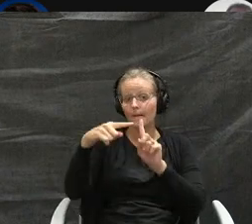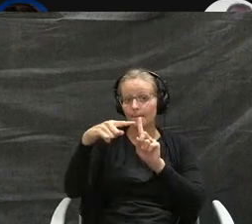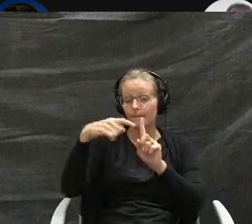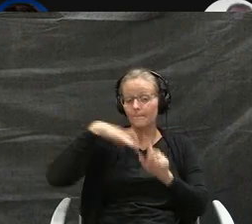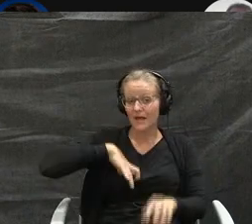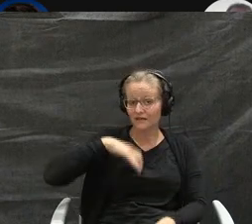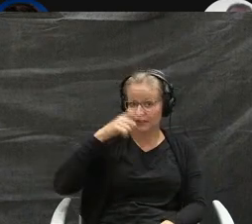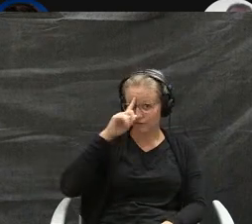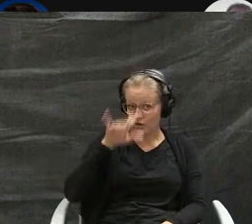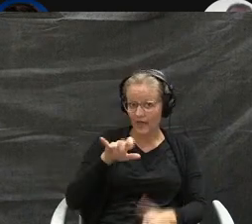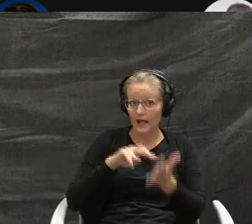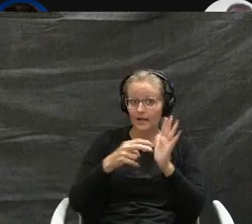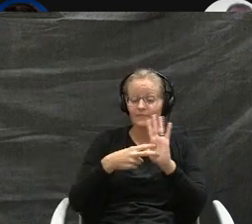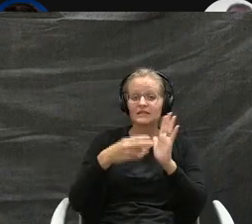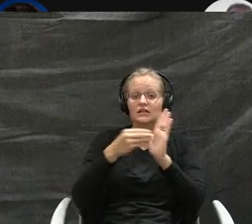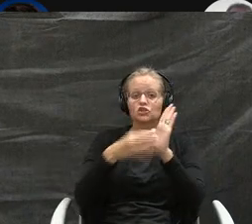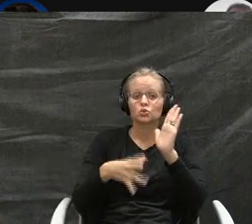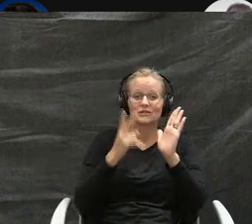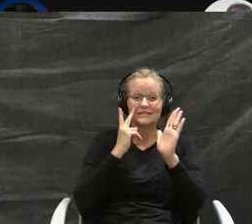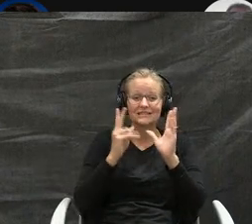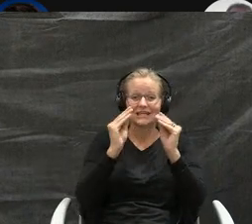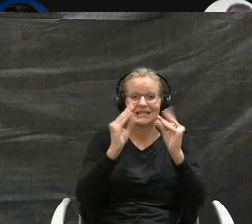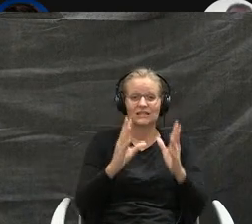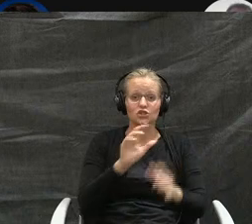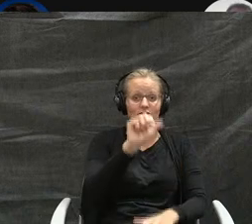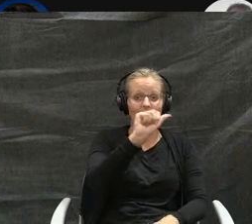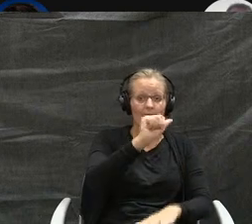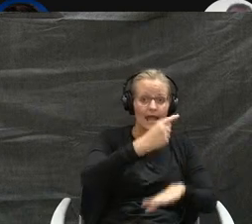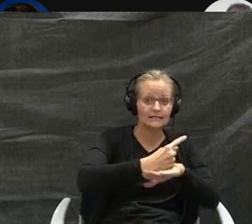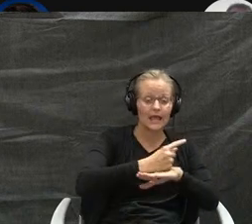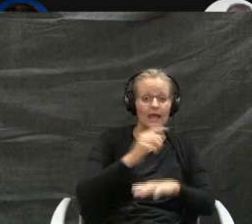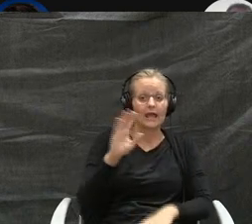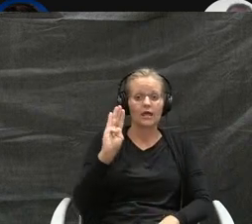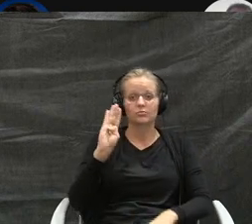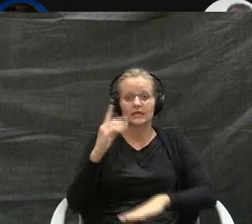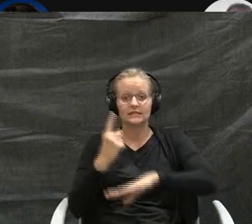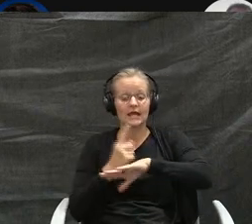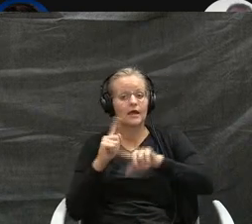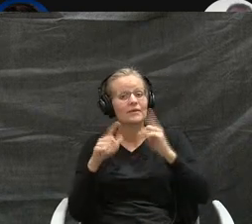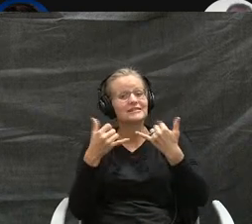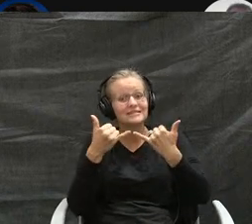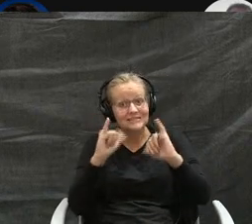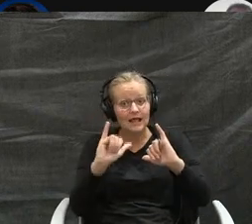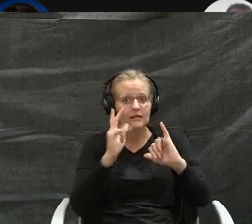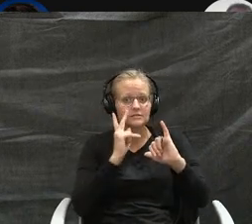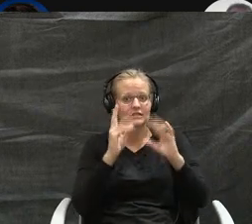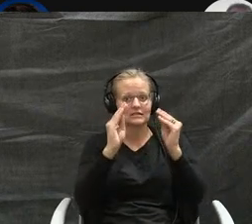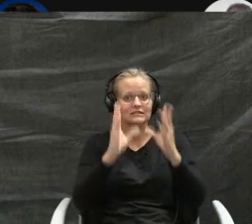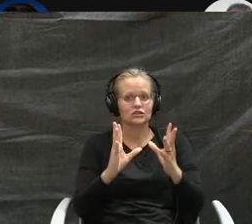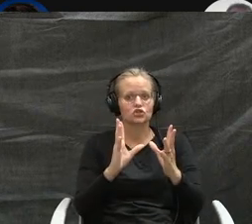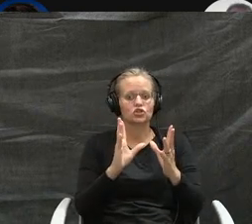that students are seeing teachers as in a day B day, but they are seeing their teachers and having that direct content.